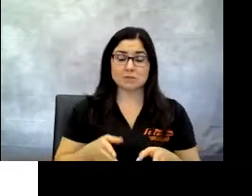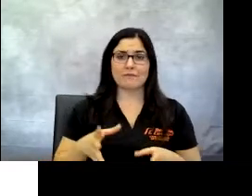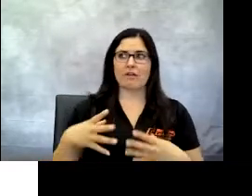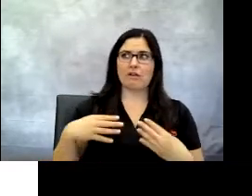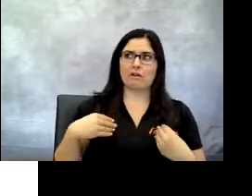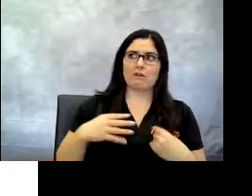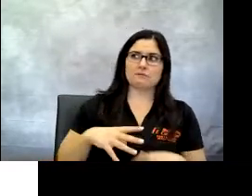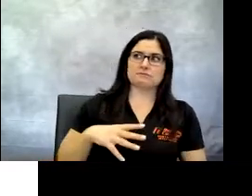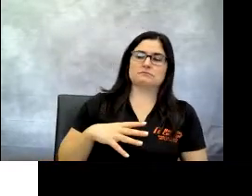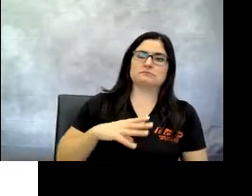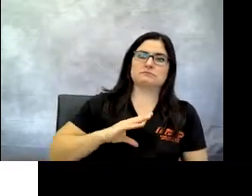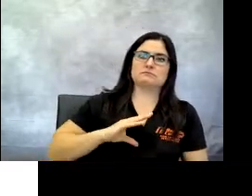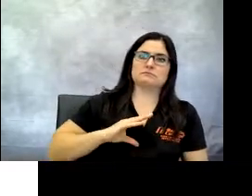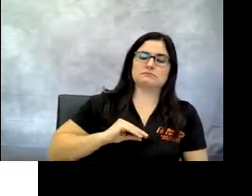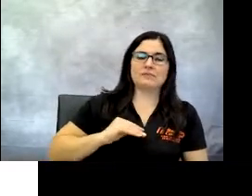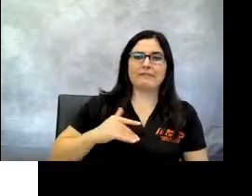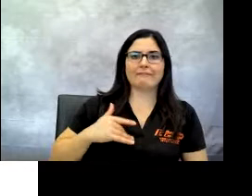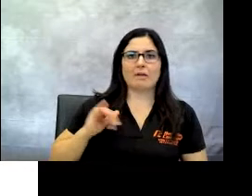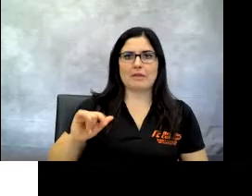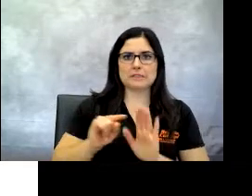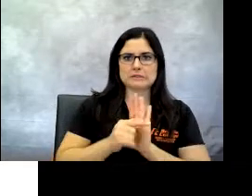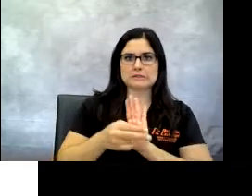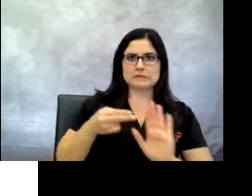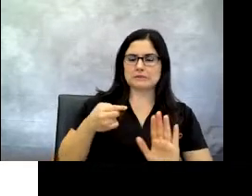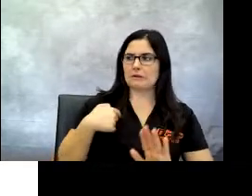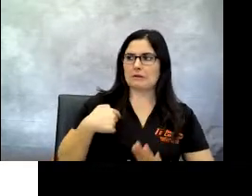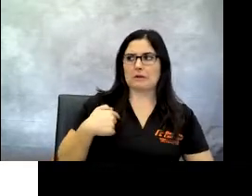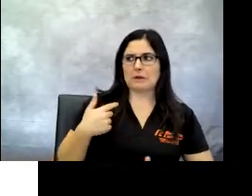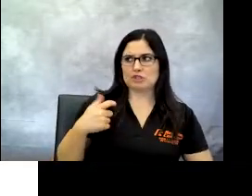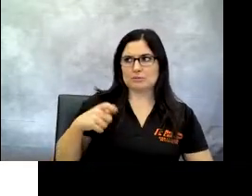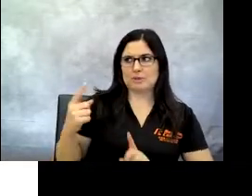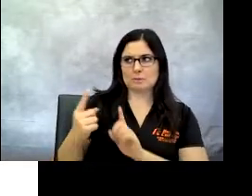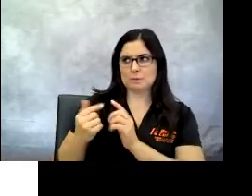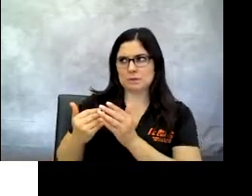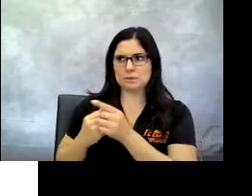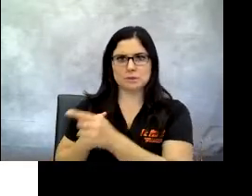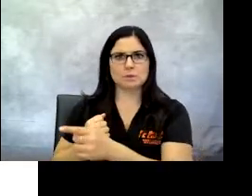and they thought that, you know, I'm not worth being around. I'm just not worth it.